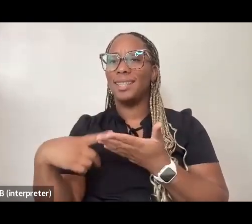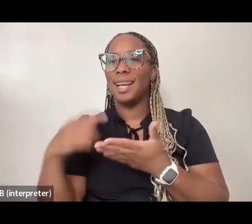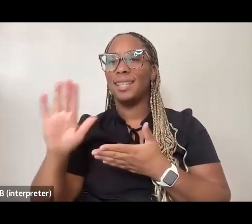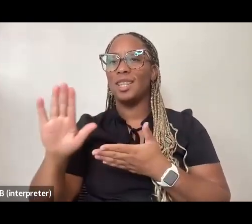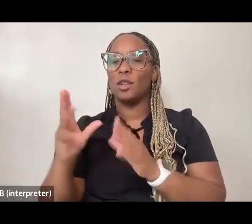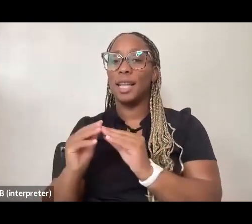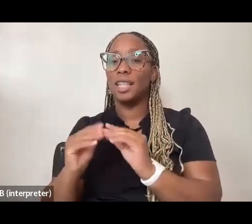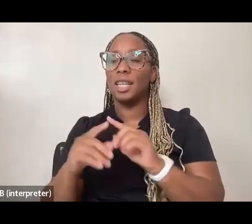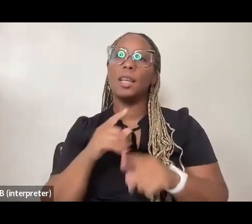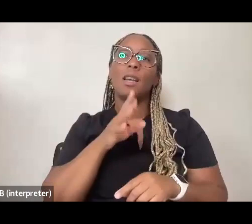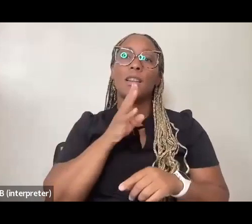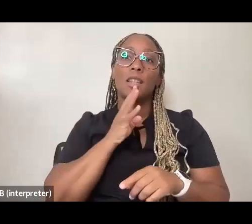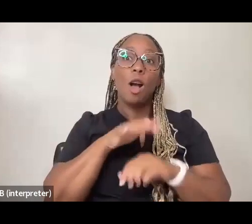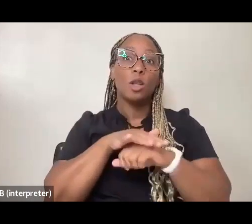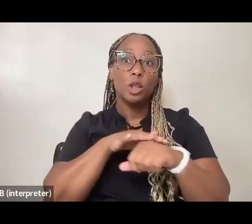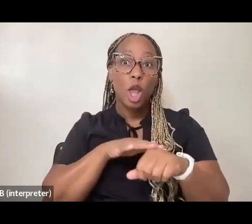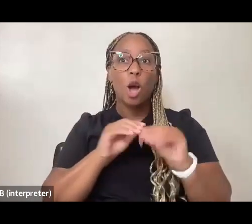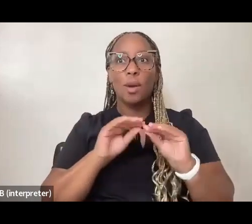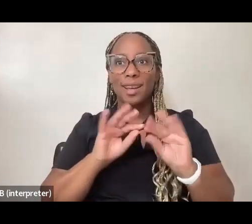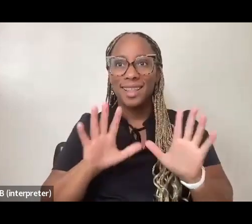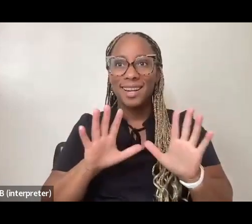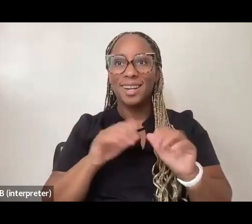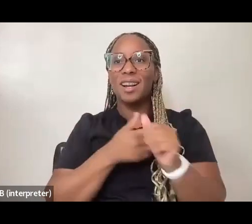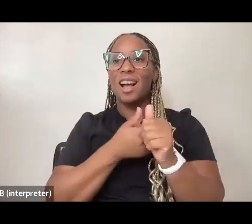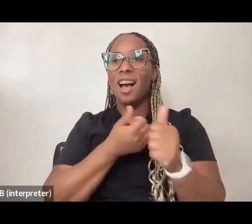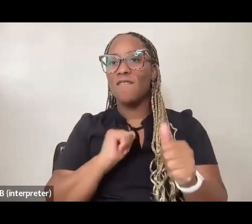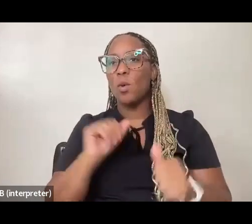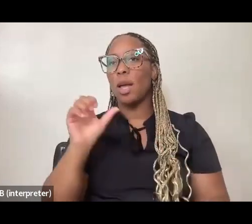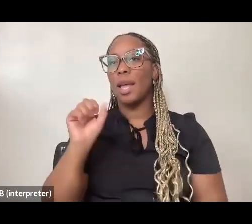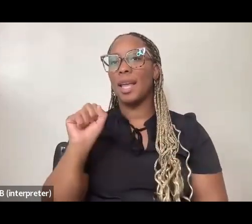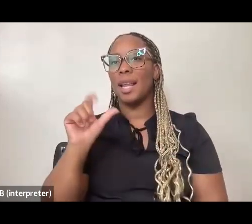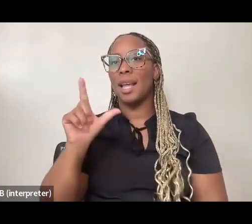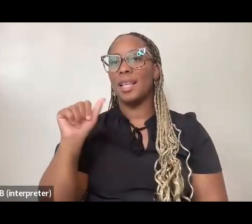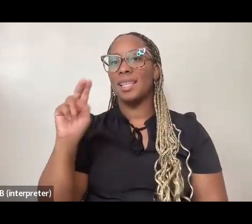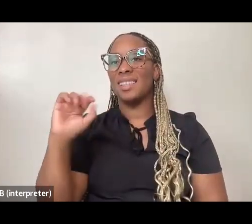You want to speak slowly and clearly. You want to avoid slang or jargon if you can.